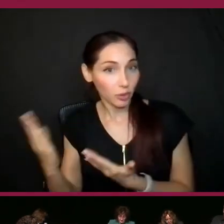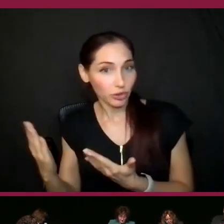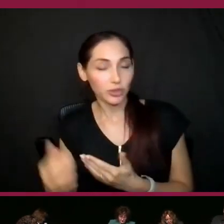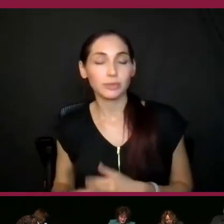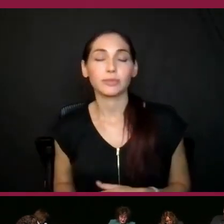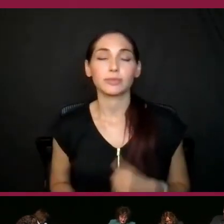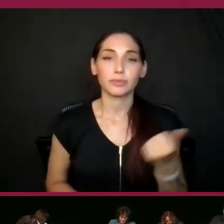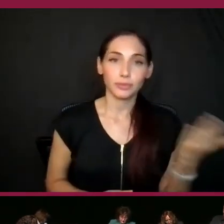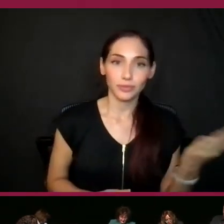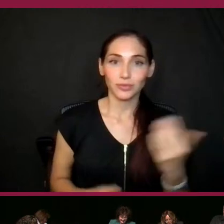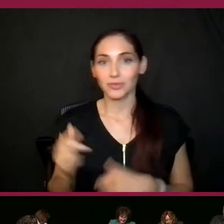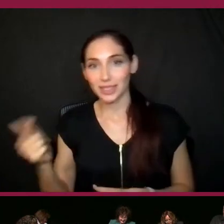So move. Second. Discussion?